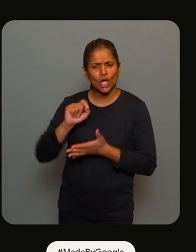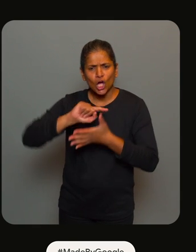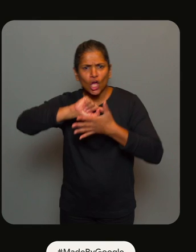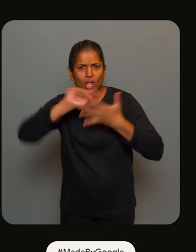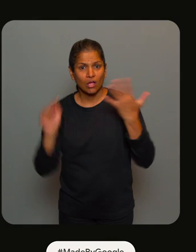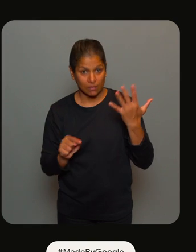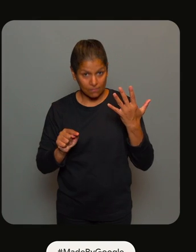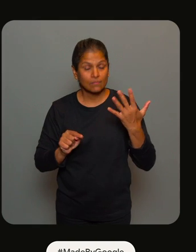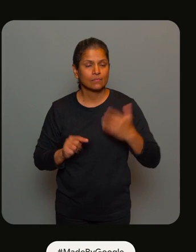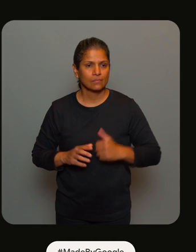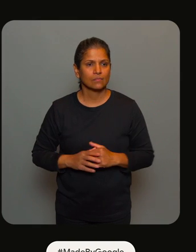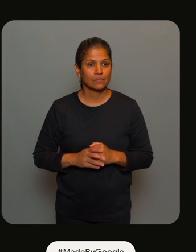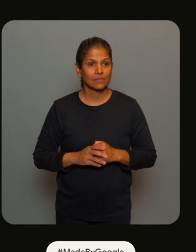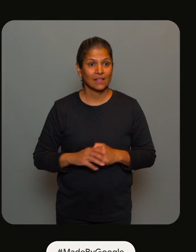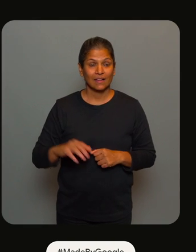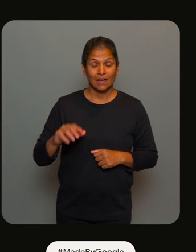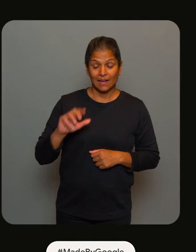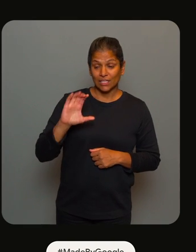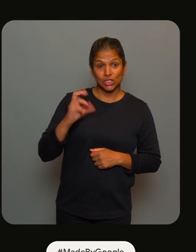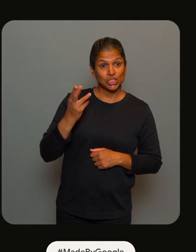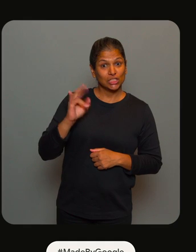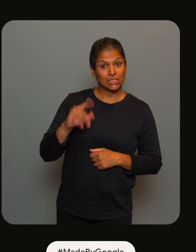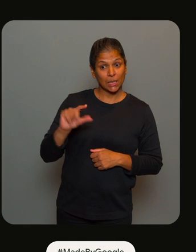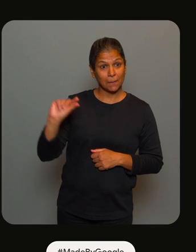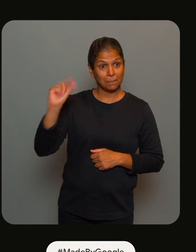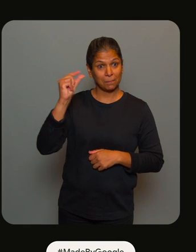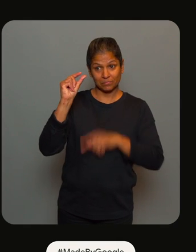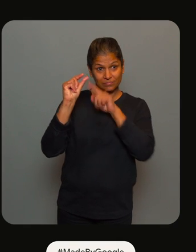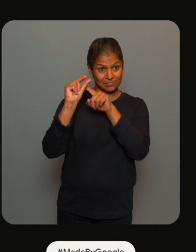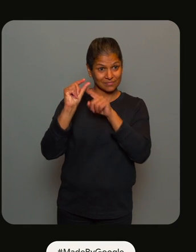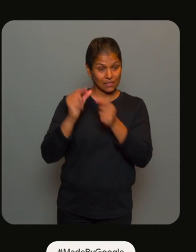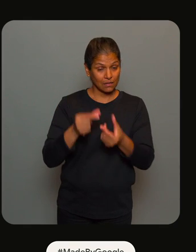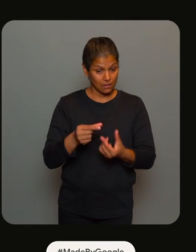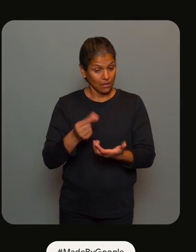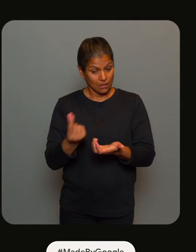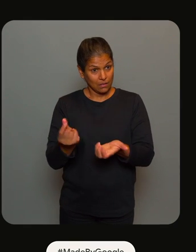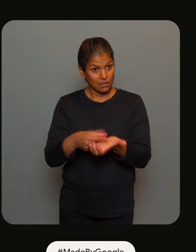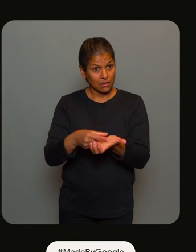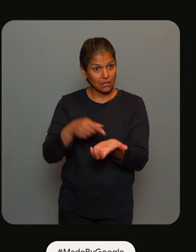Our Tensor mobile platform extends this approach right onto the silicon.